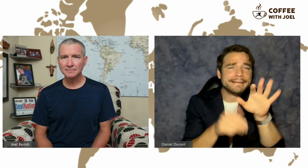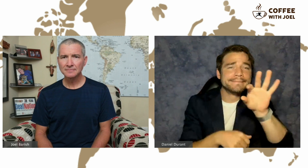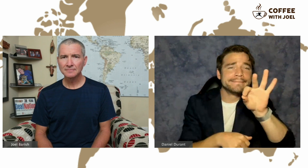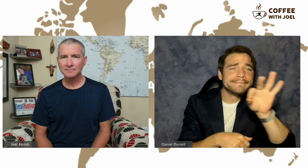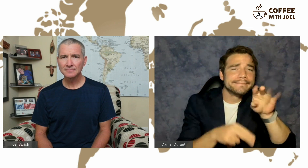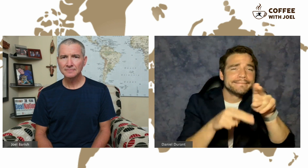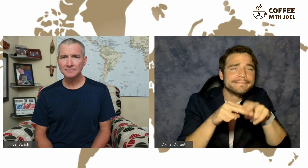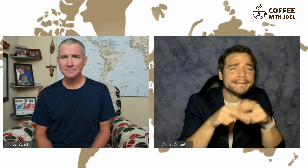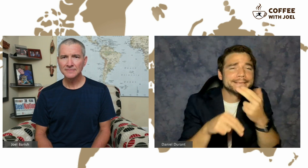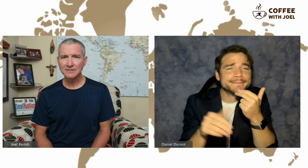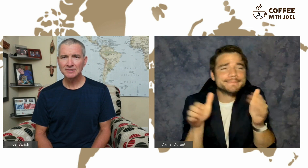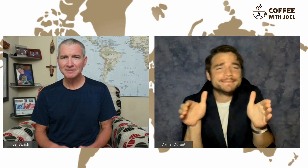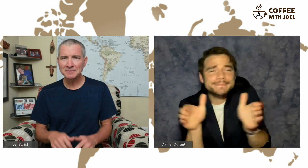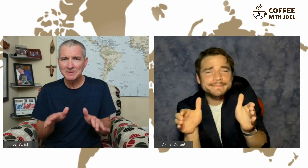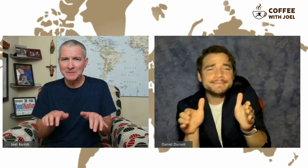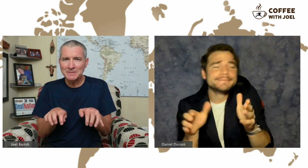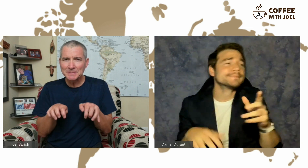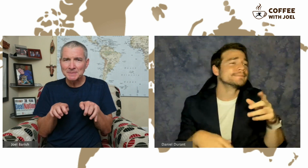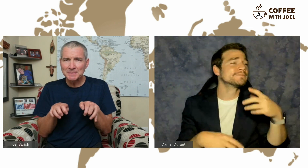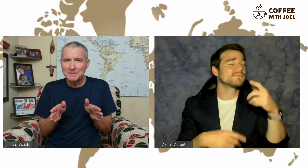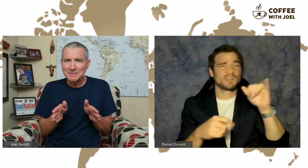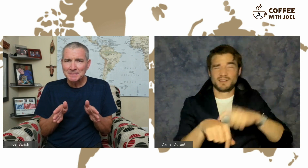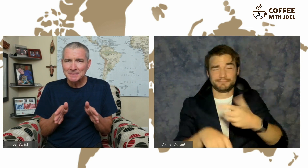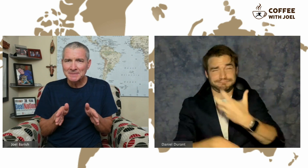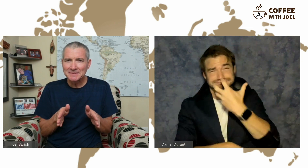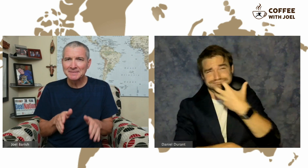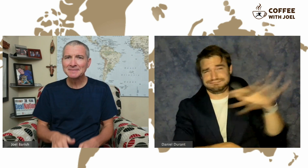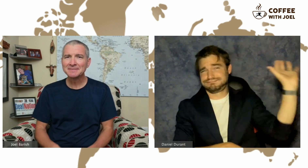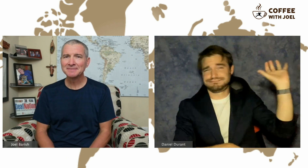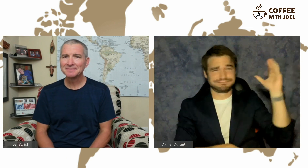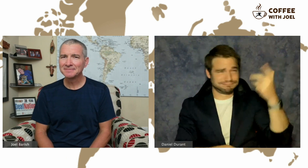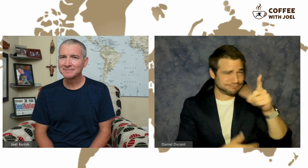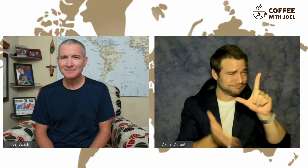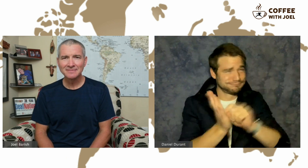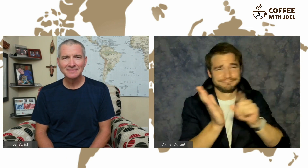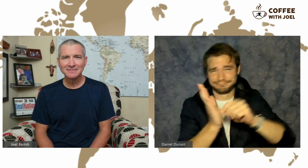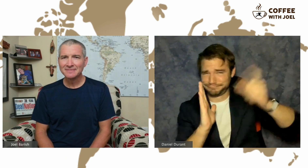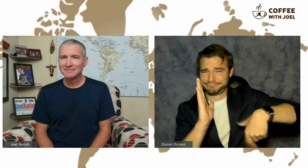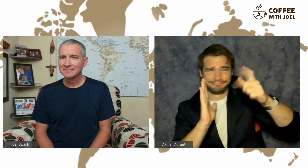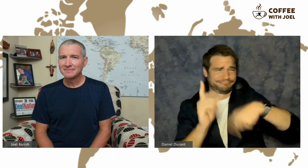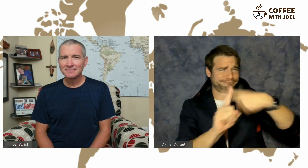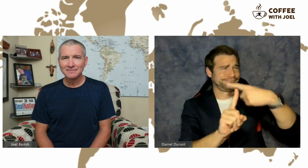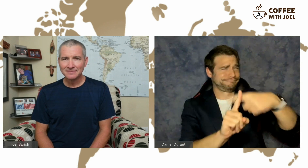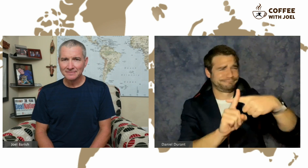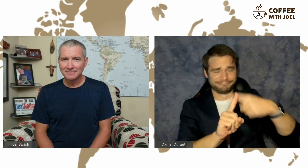in a small 99-seat theatre. At that time it was very hot and many articles